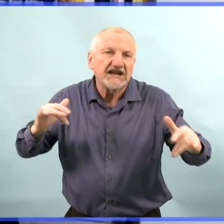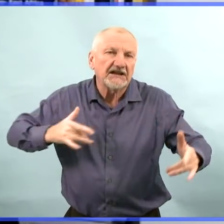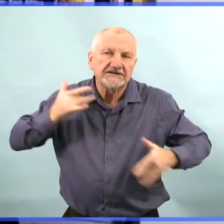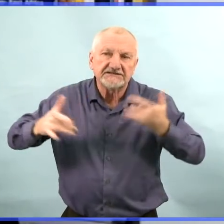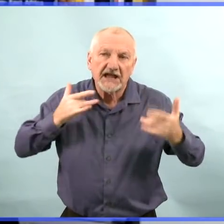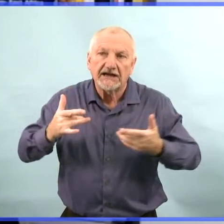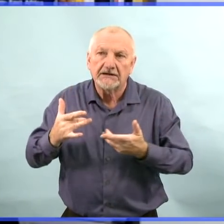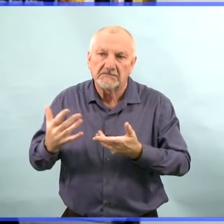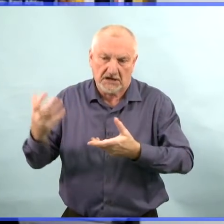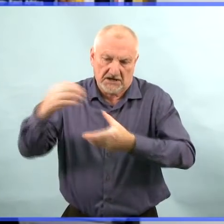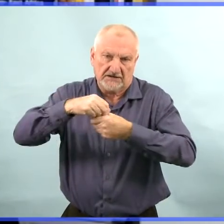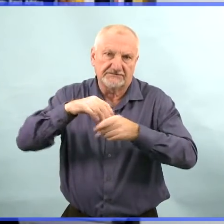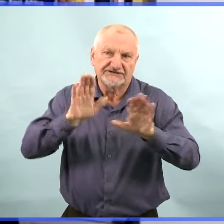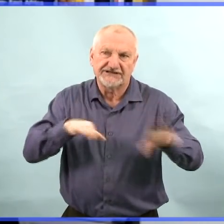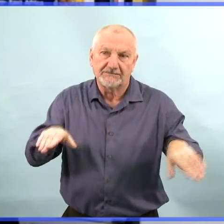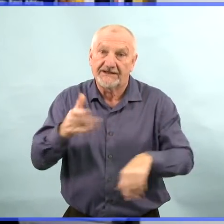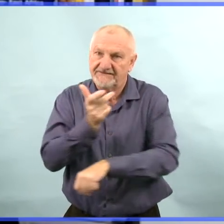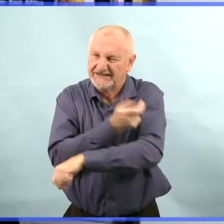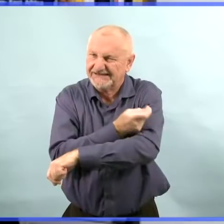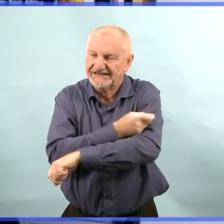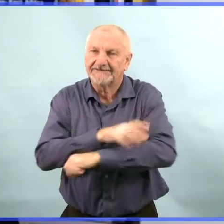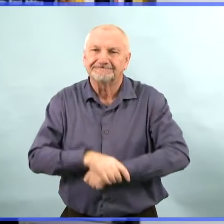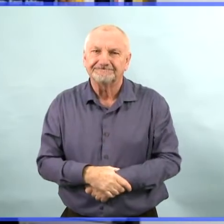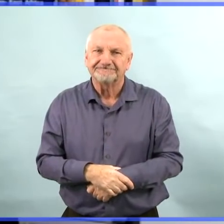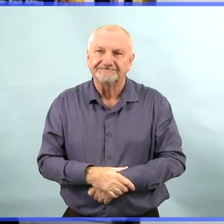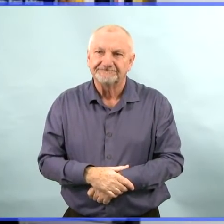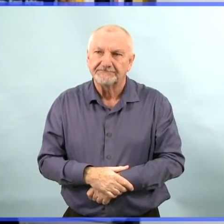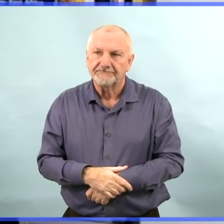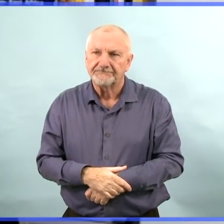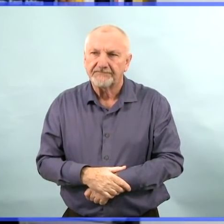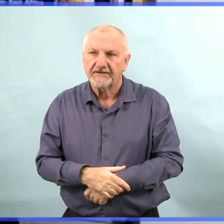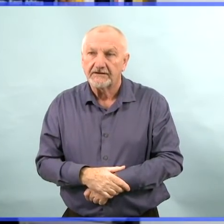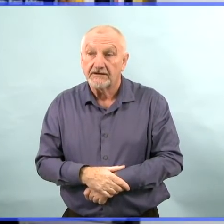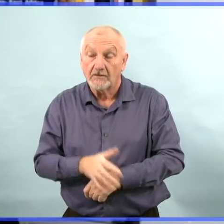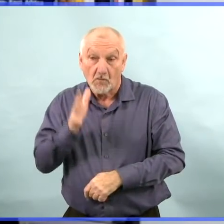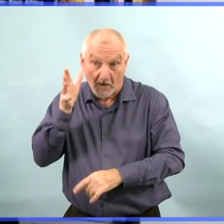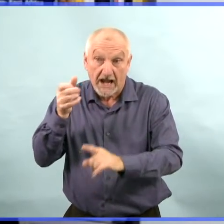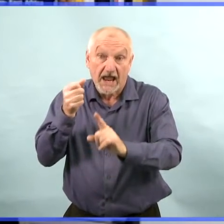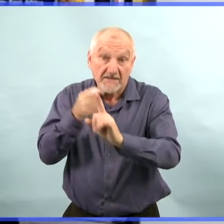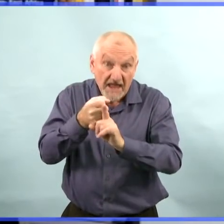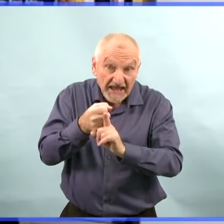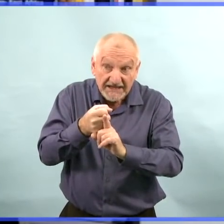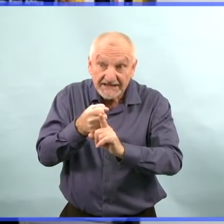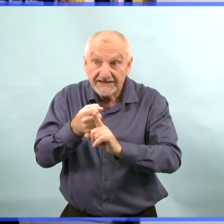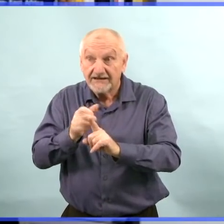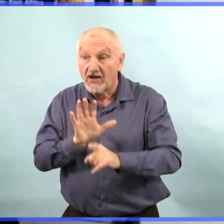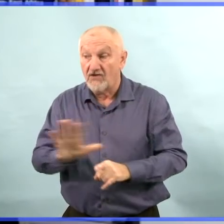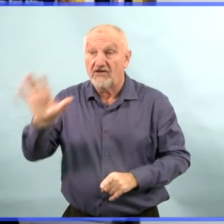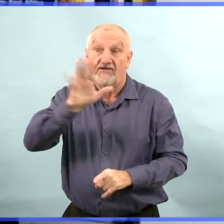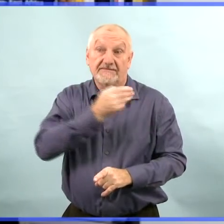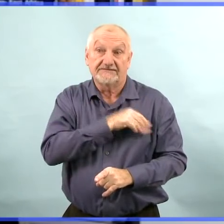and about the the impact that it'll have on transmission we see in our communities going down